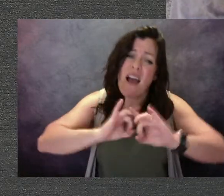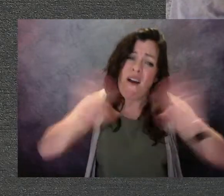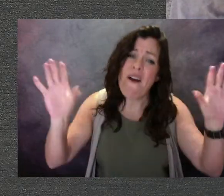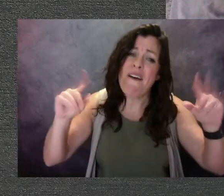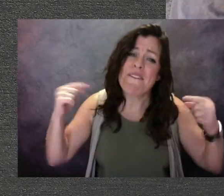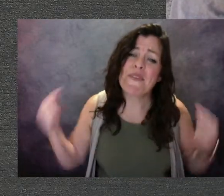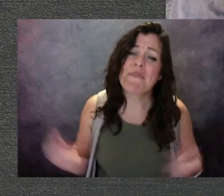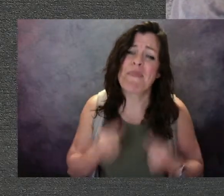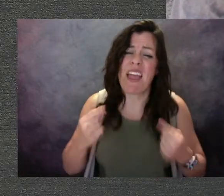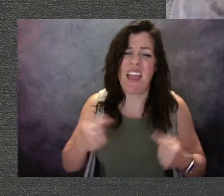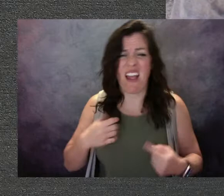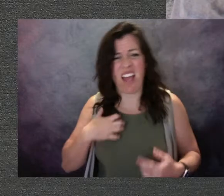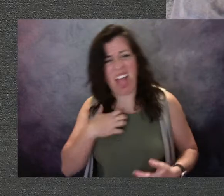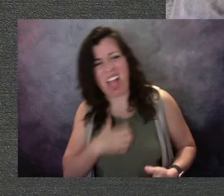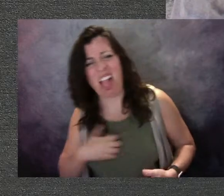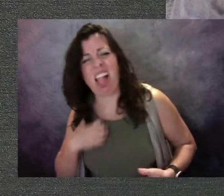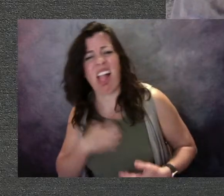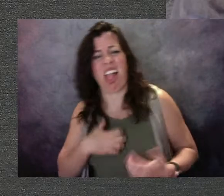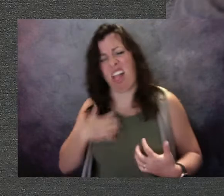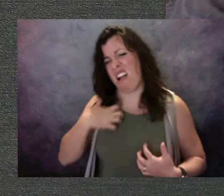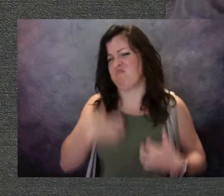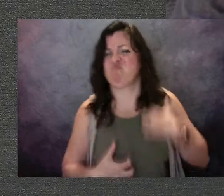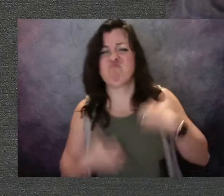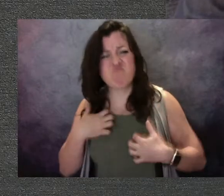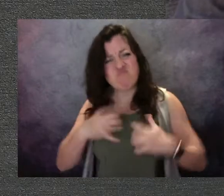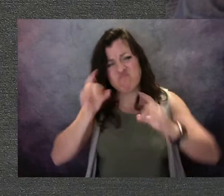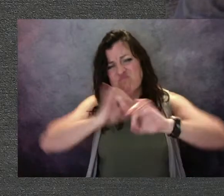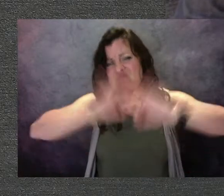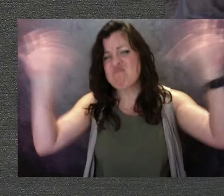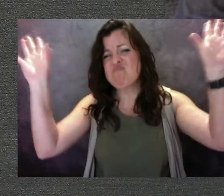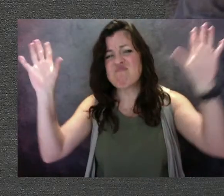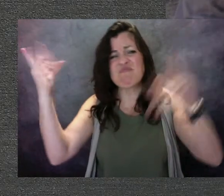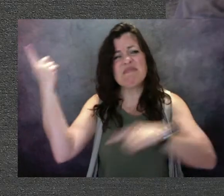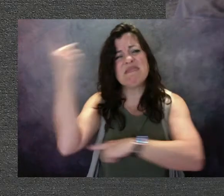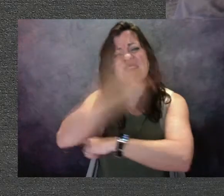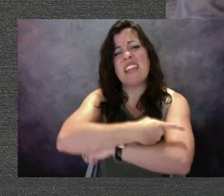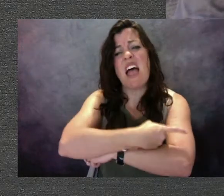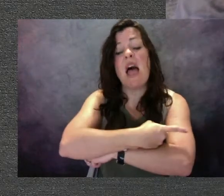disgustingly rotten day, and everybody's had those, right?